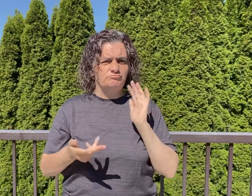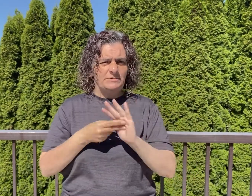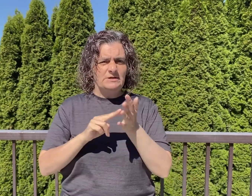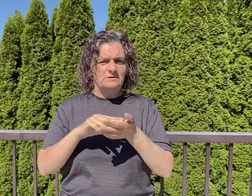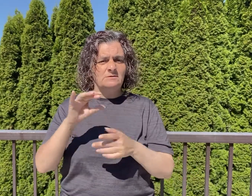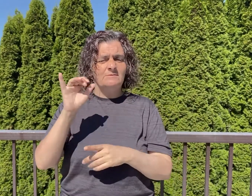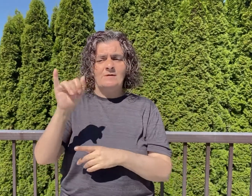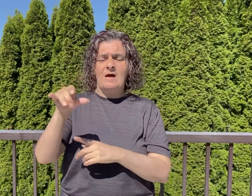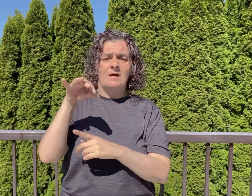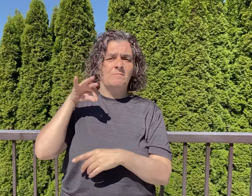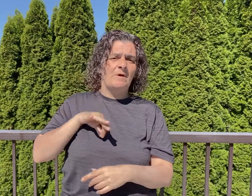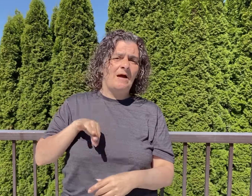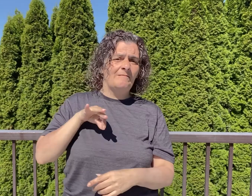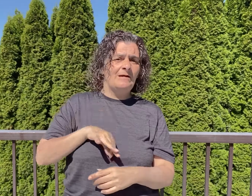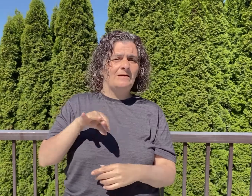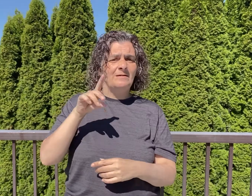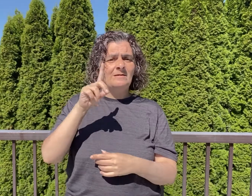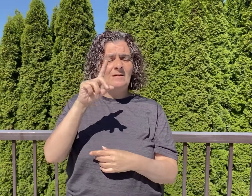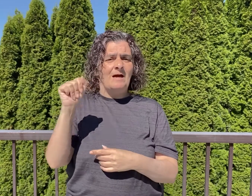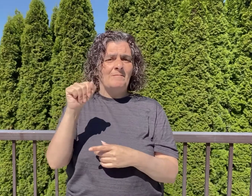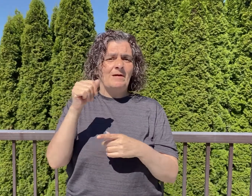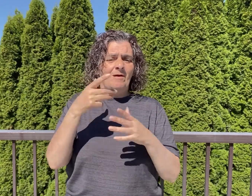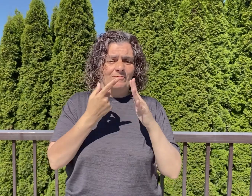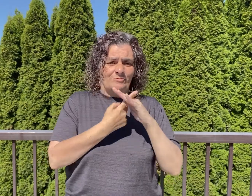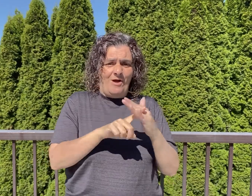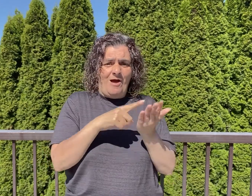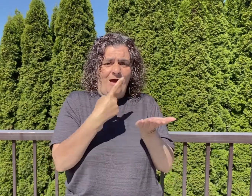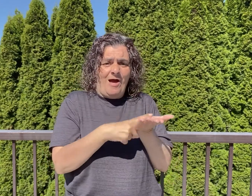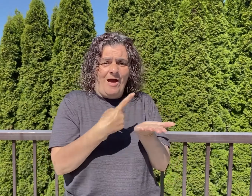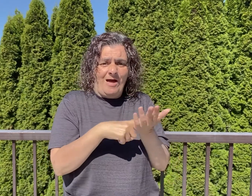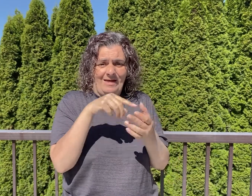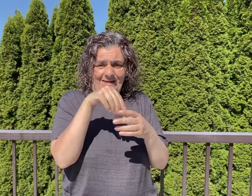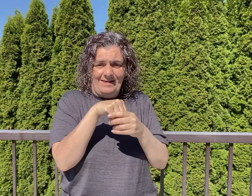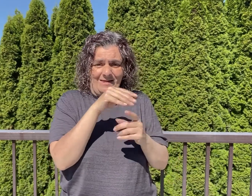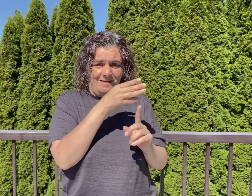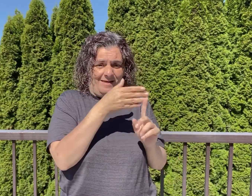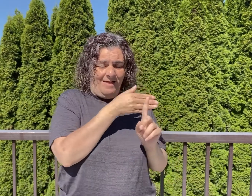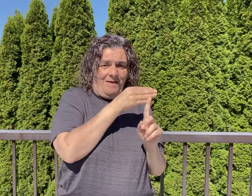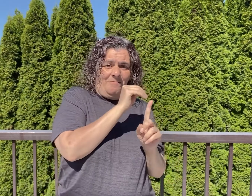This means all the Disability Benefits discussions